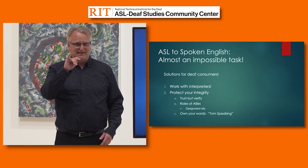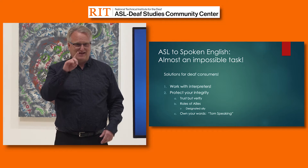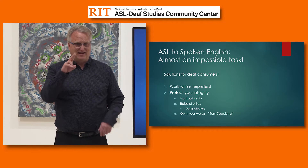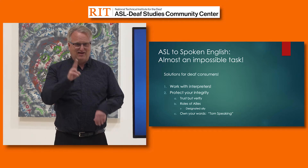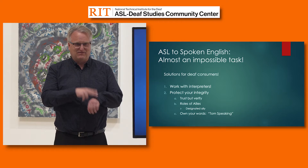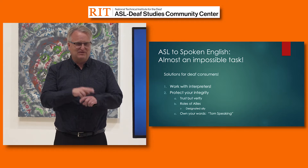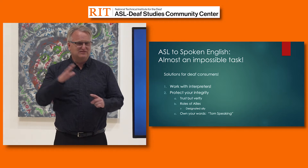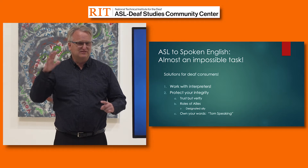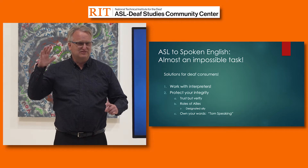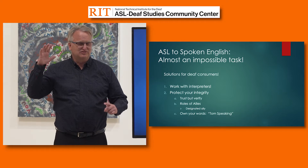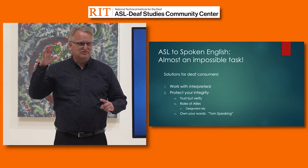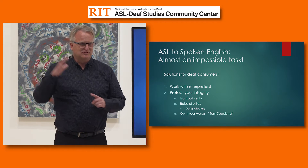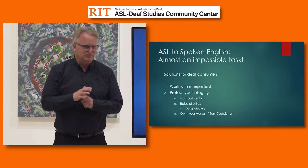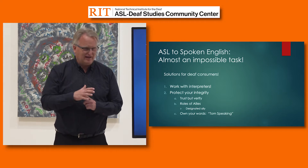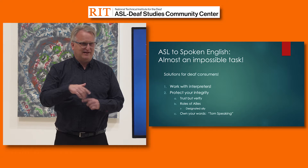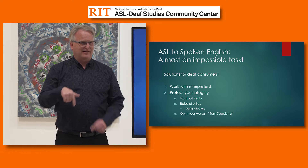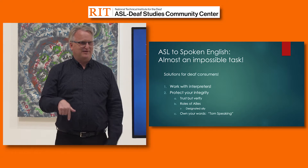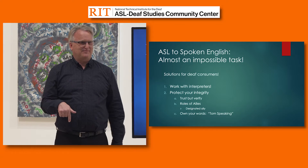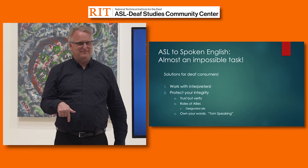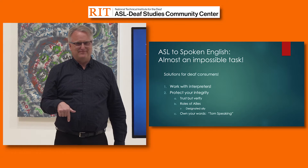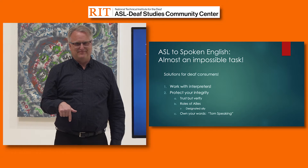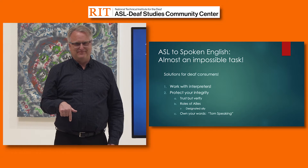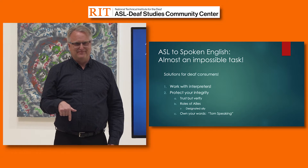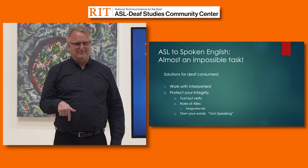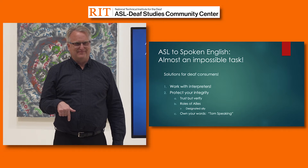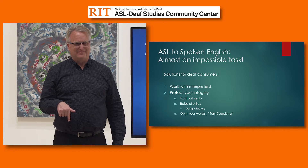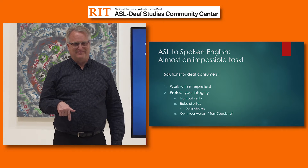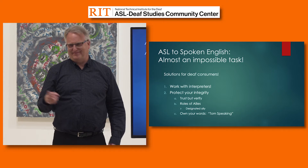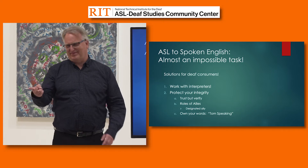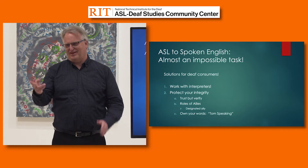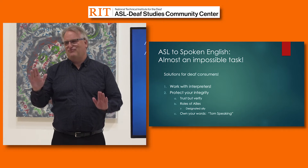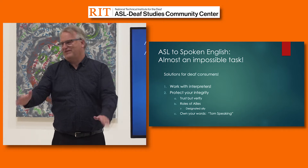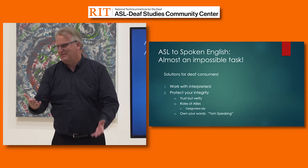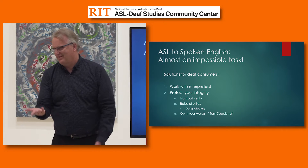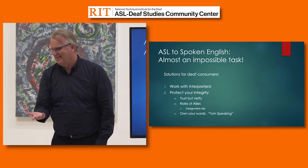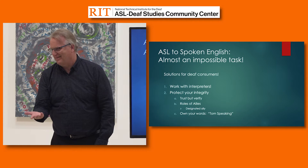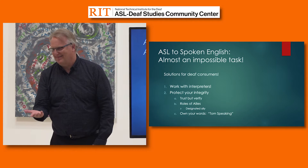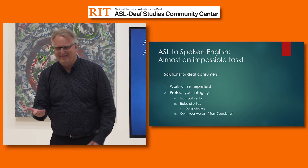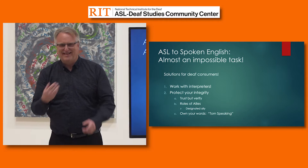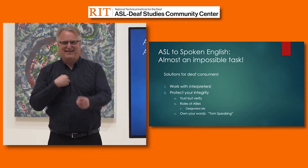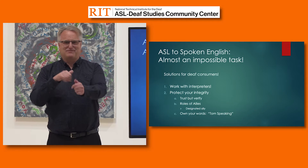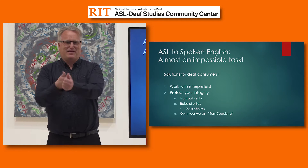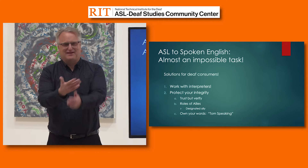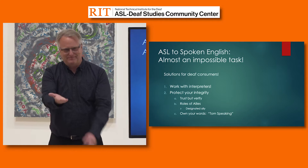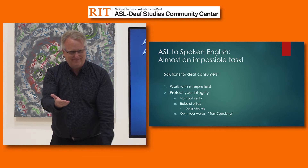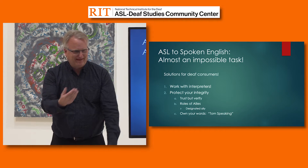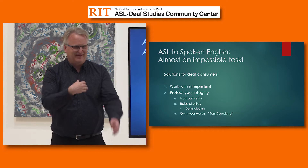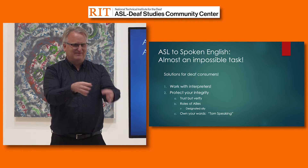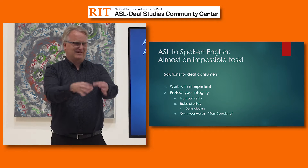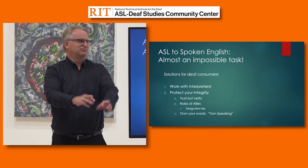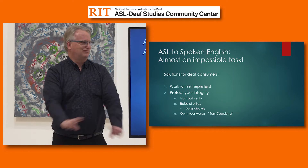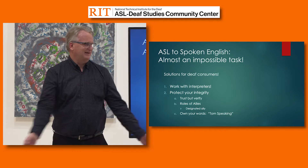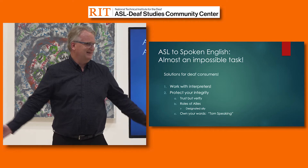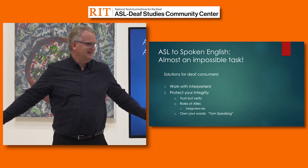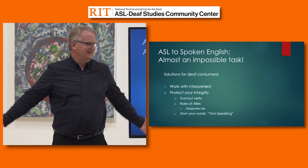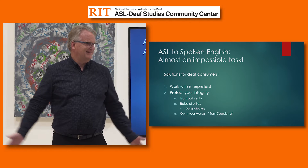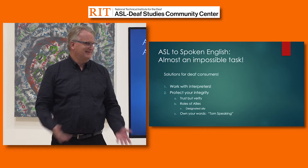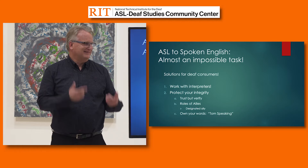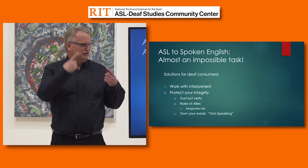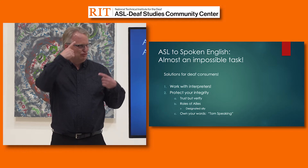Here at NTID, of course, we know we have many skilled interpreters, and I'm grateful for that. And I'm grateful to have a full team here working with me.